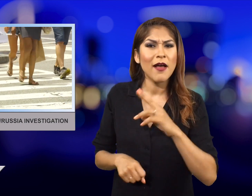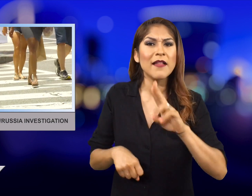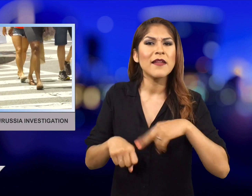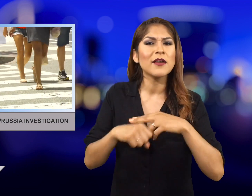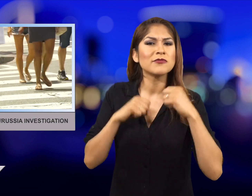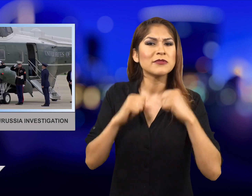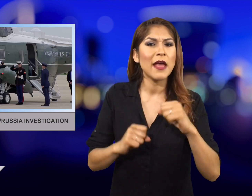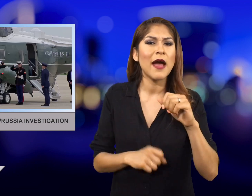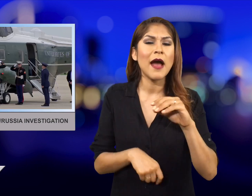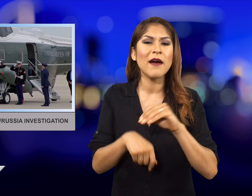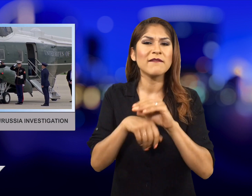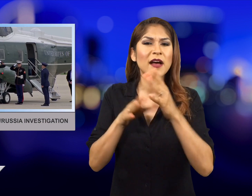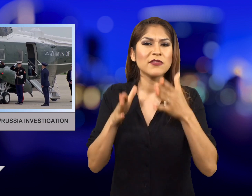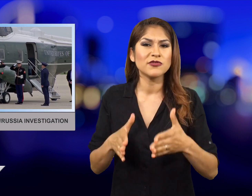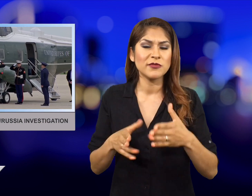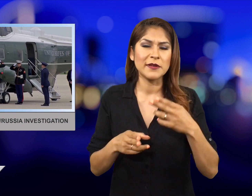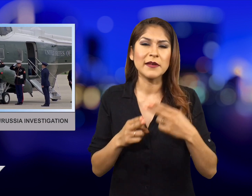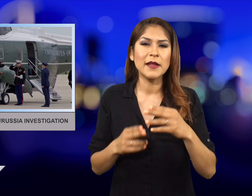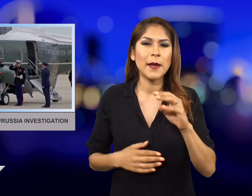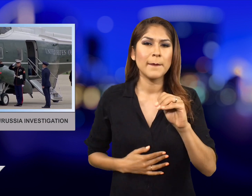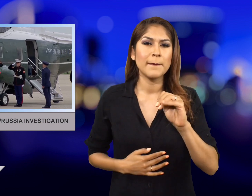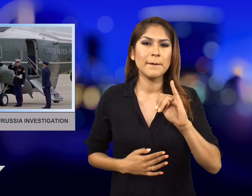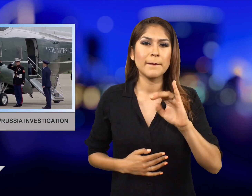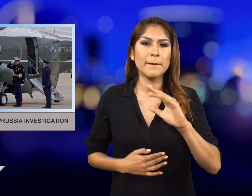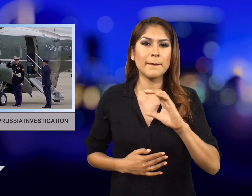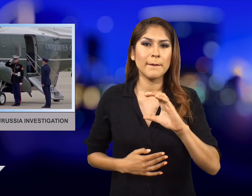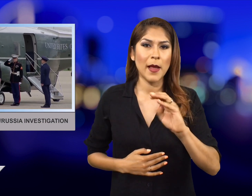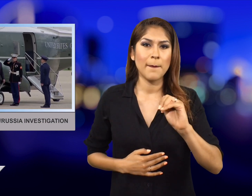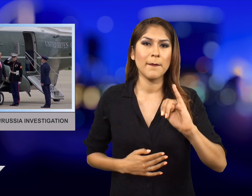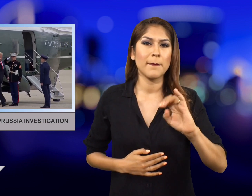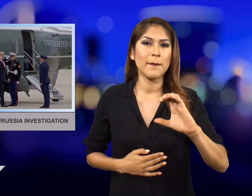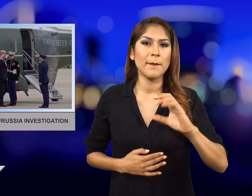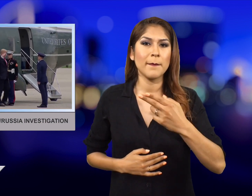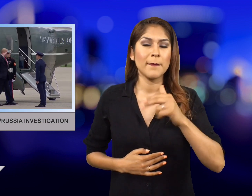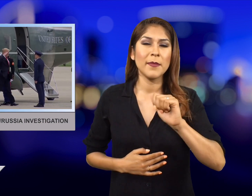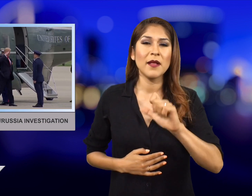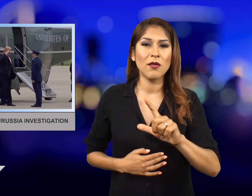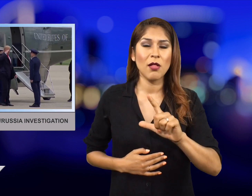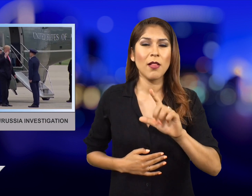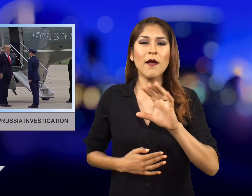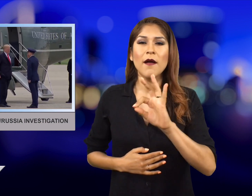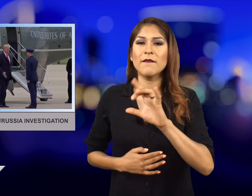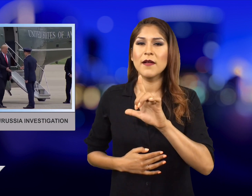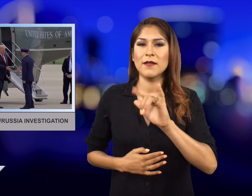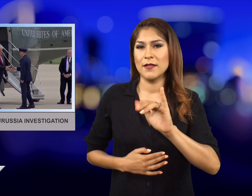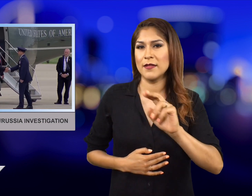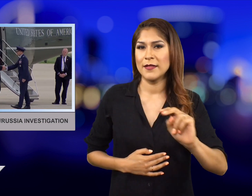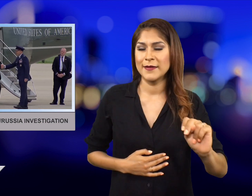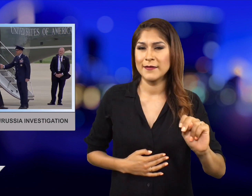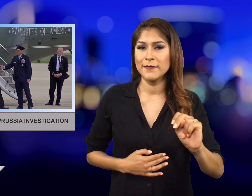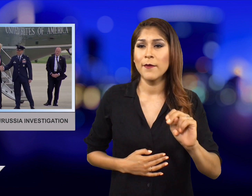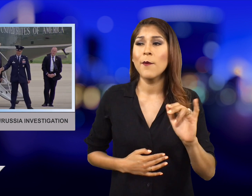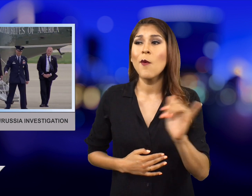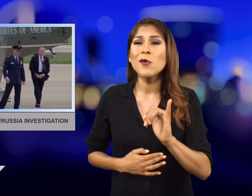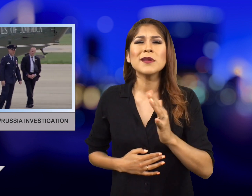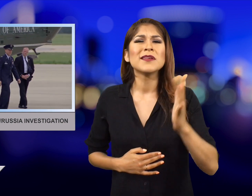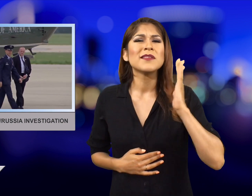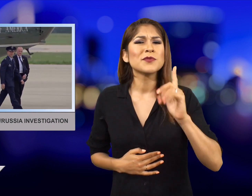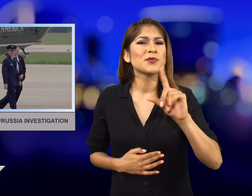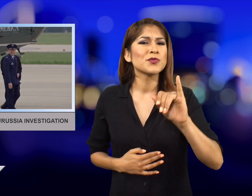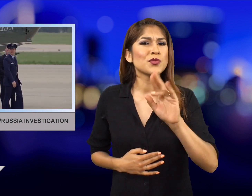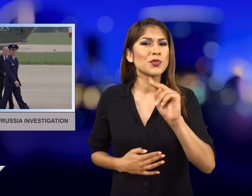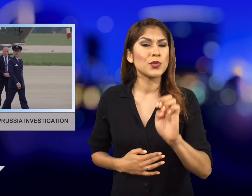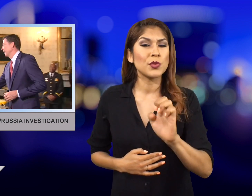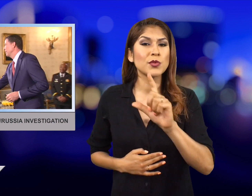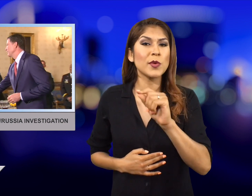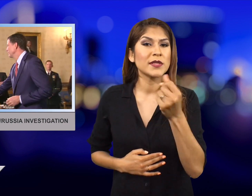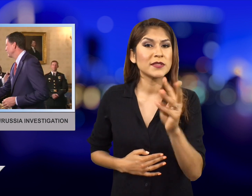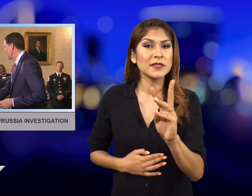firing of National Security advisor Michael Flynn and about Trump's role in crafting a